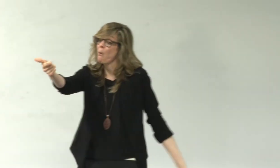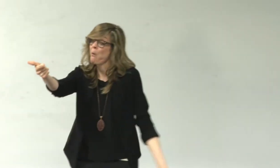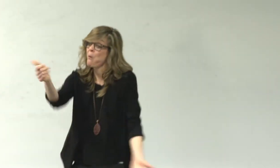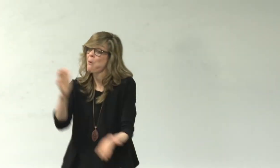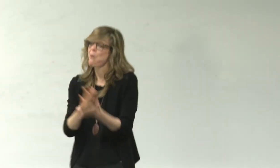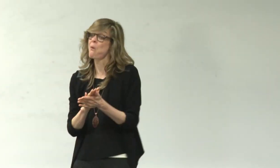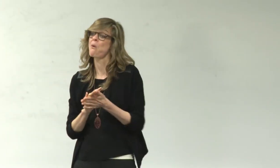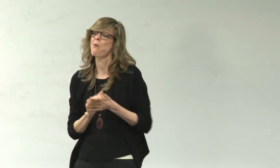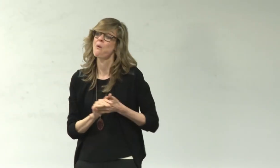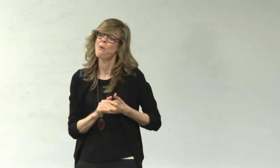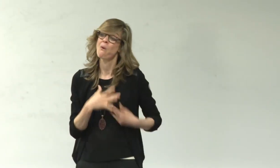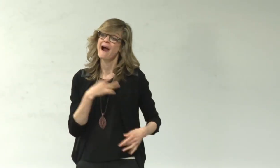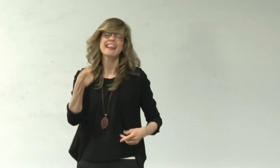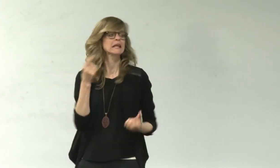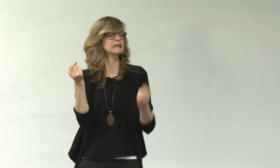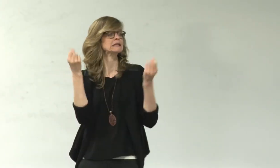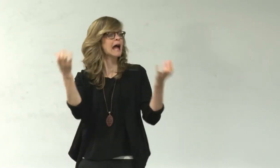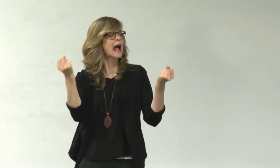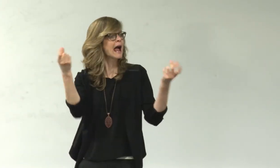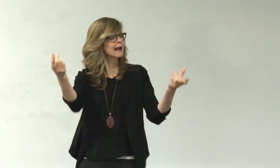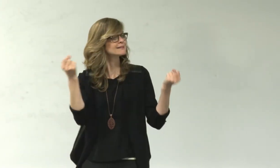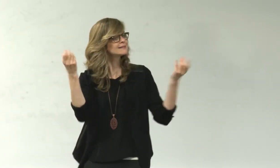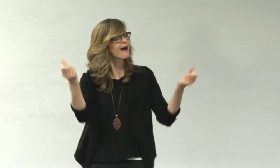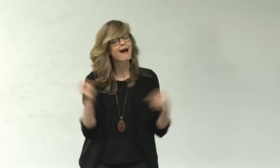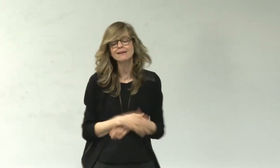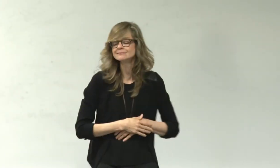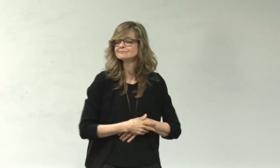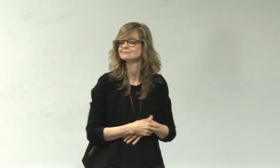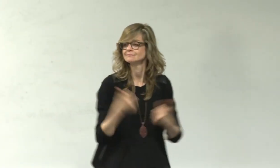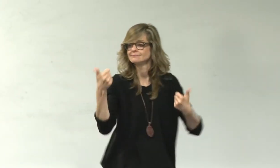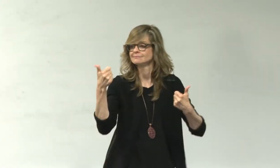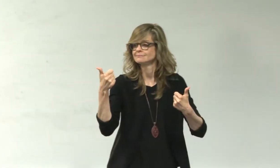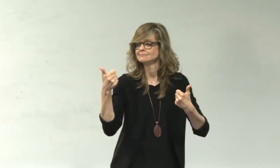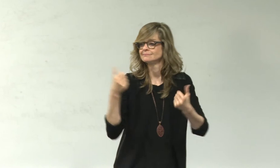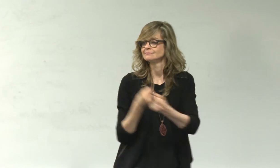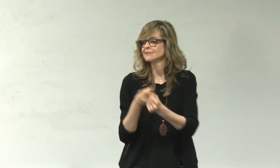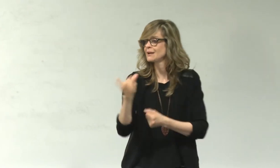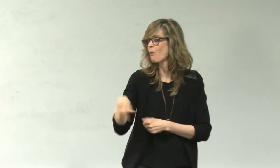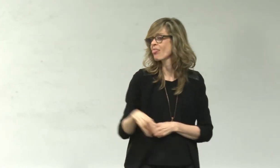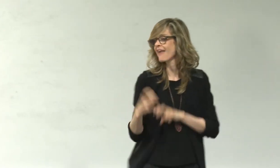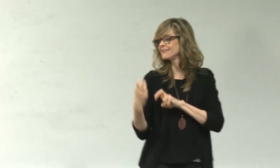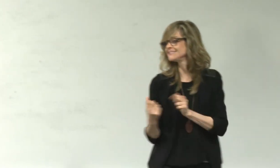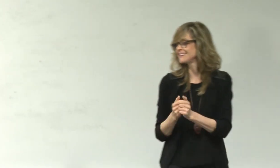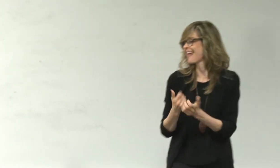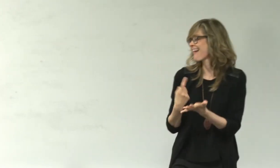I'VE THOUGHT ABOUT SIGNING. I'VE THOUGHT ABOUT SIGNING, DOING SIGNED JOURNALISM.